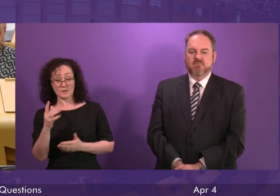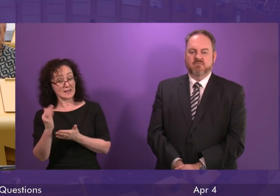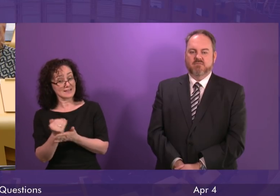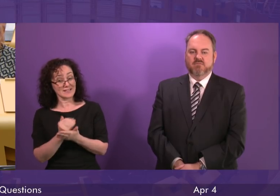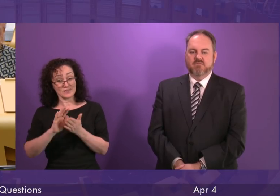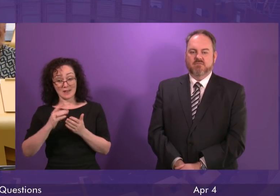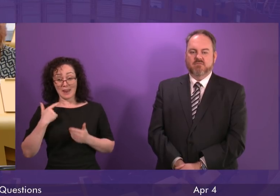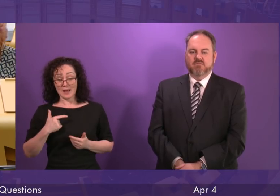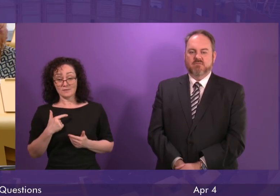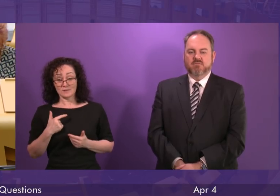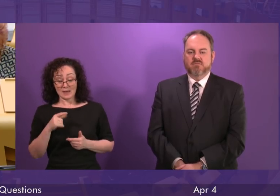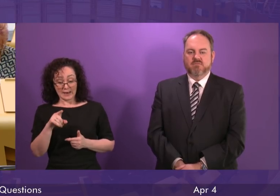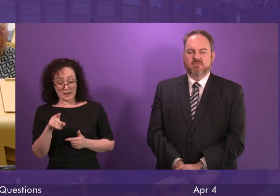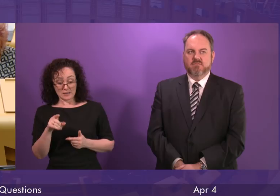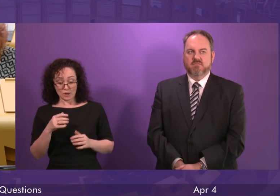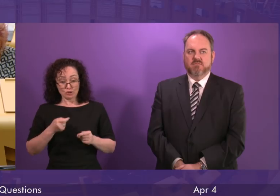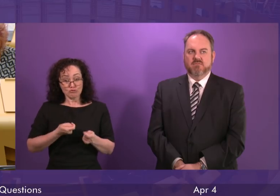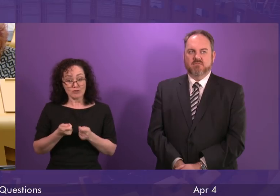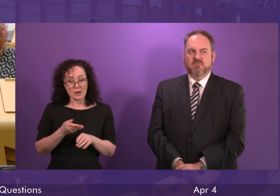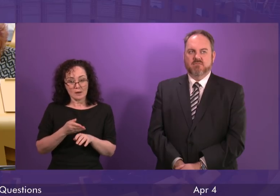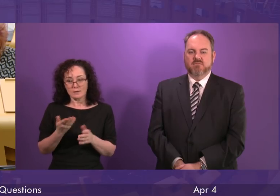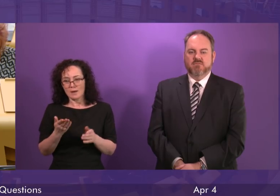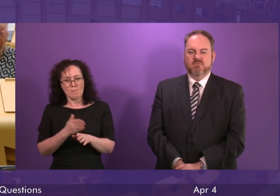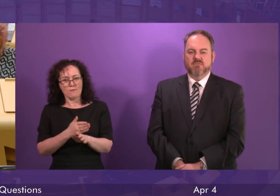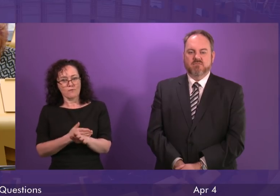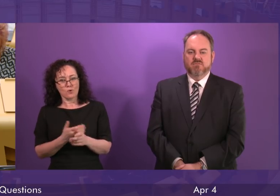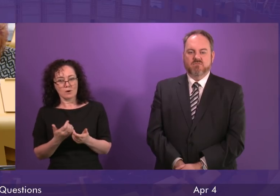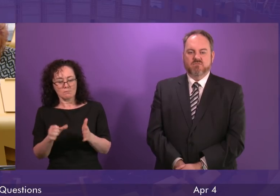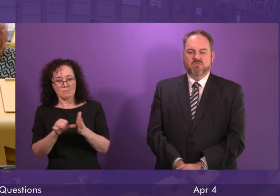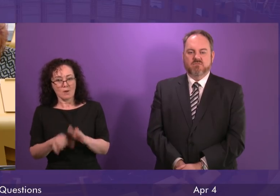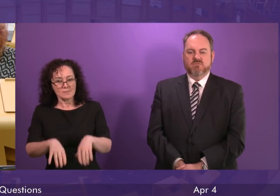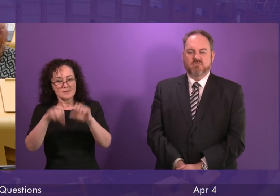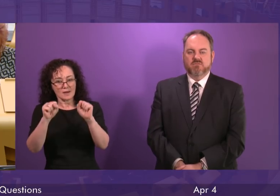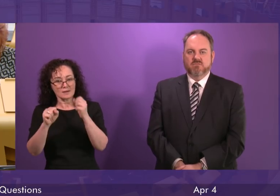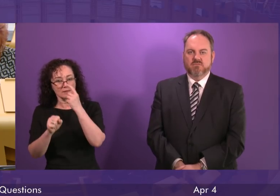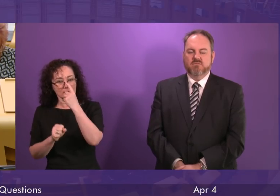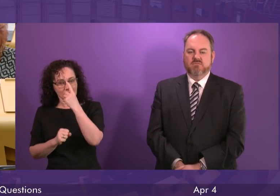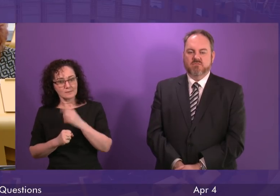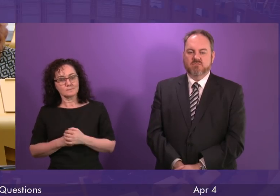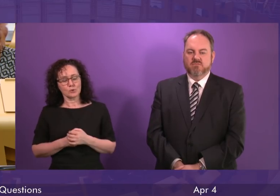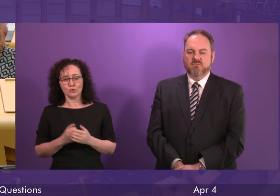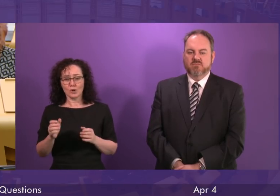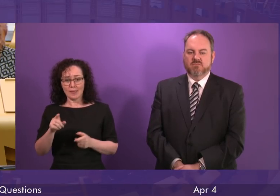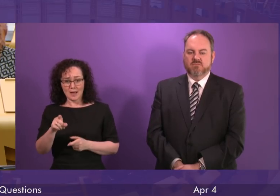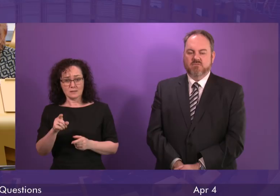the disease before it even begins. Treatment that is carried out as a result of screening prevents eight out of 10 cervical cancers from developing.